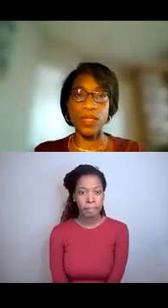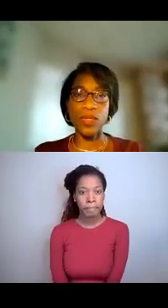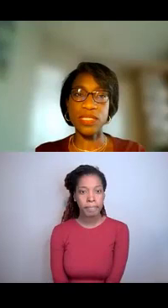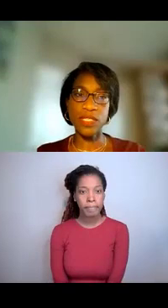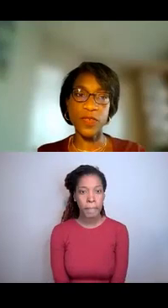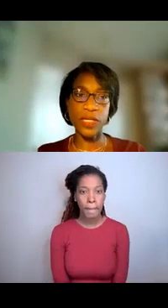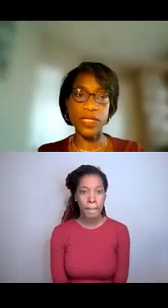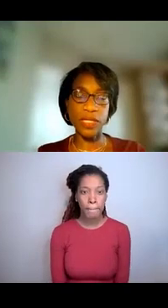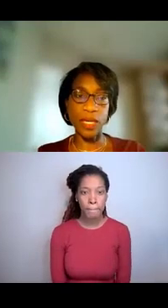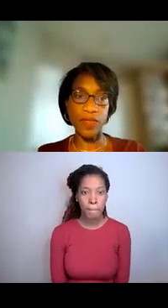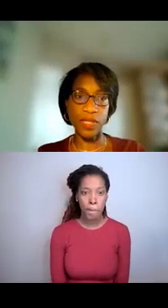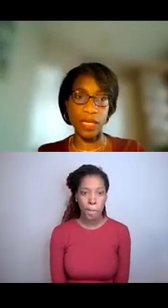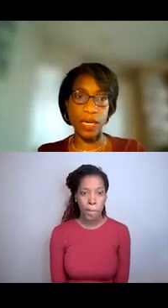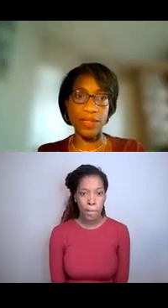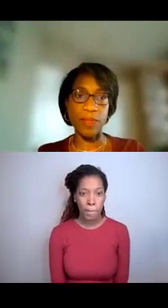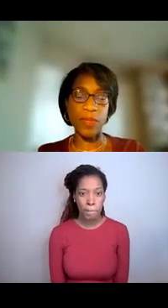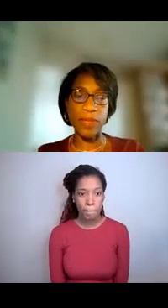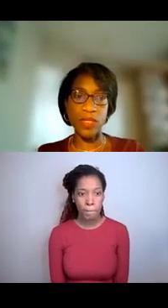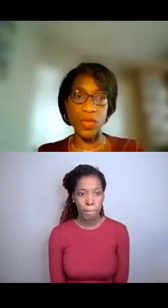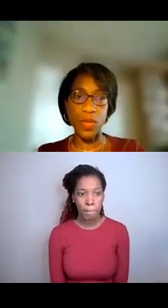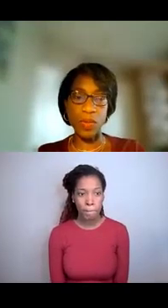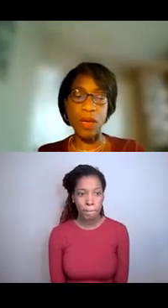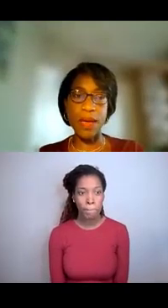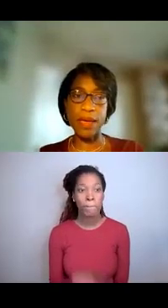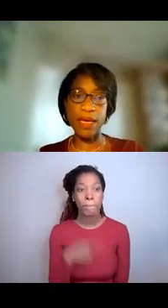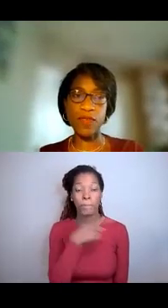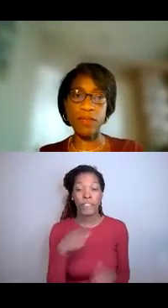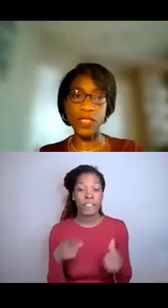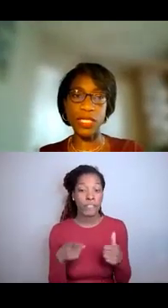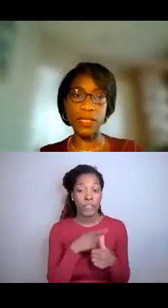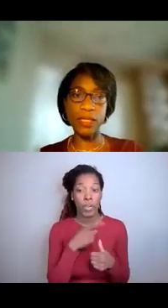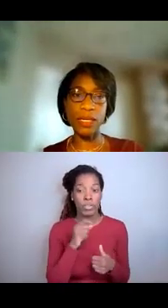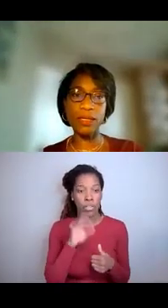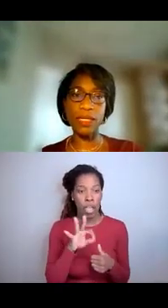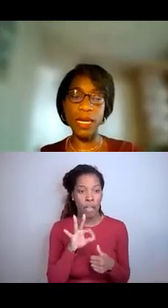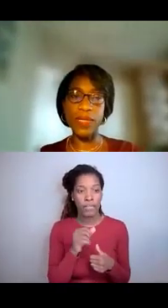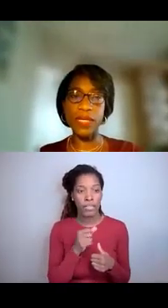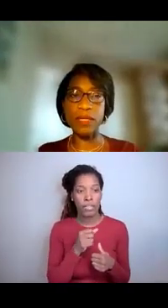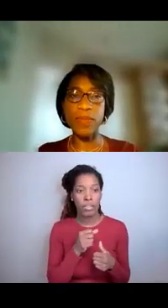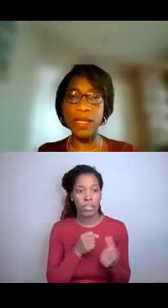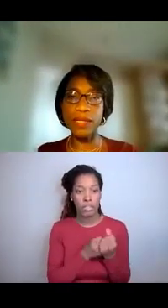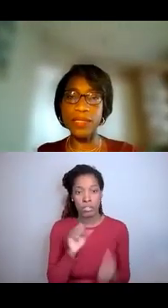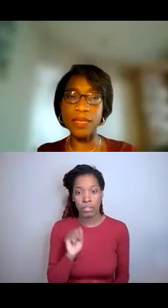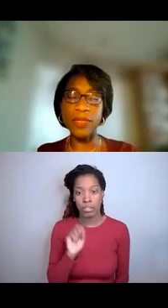So this is the first of the supplemental information accompanying the policy,